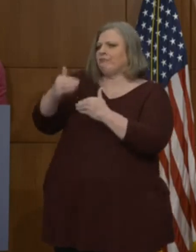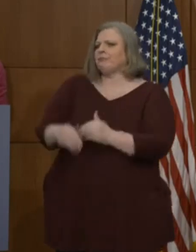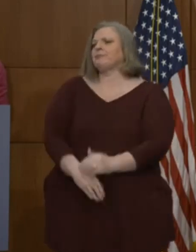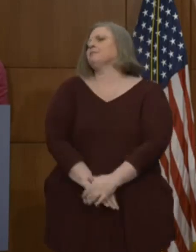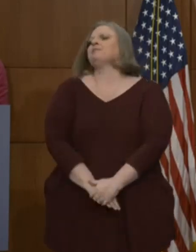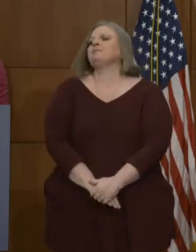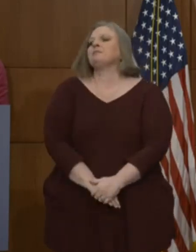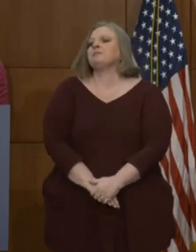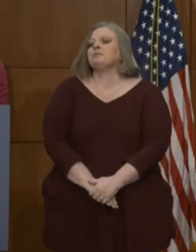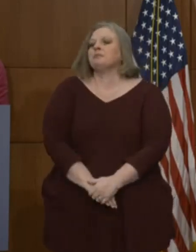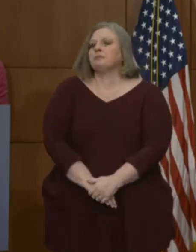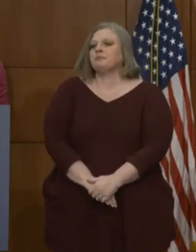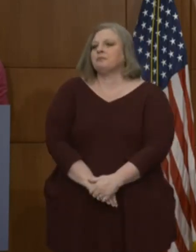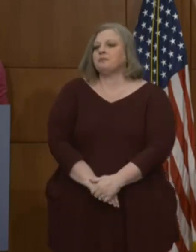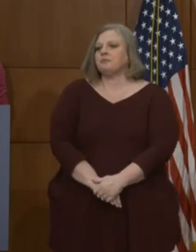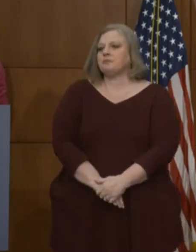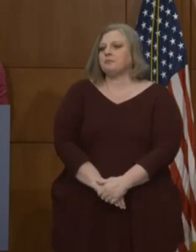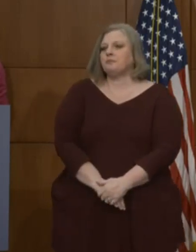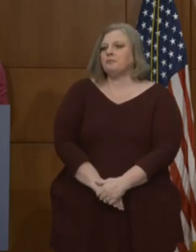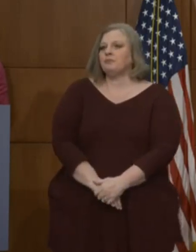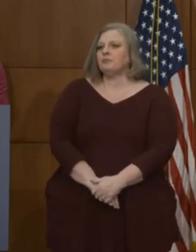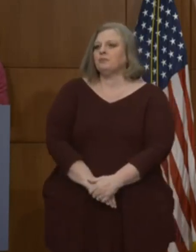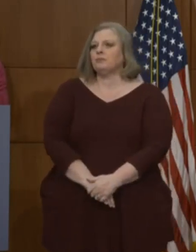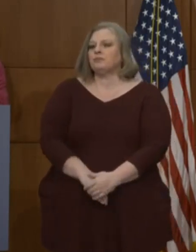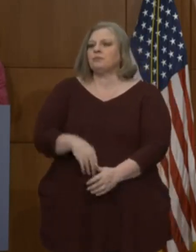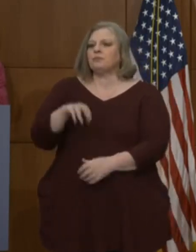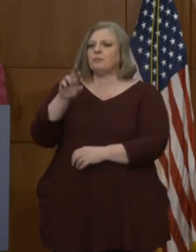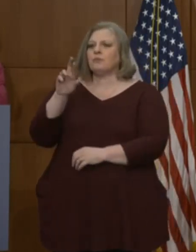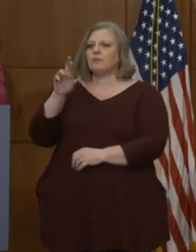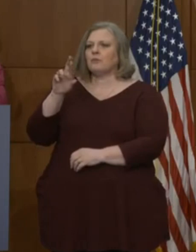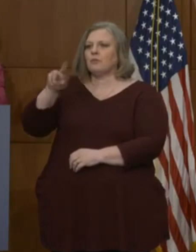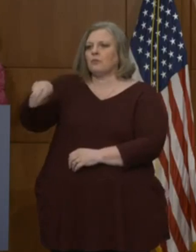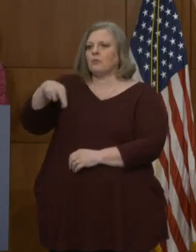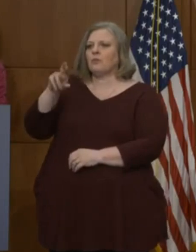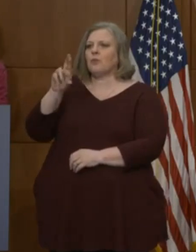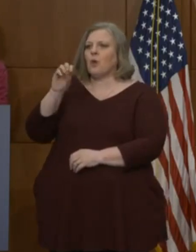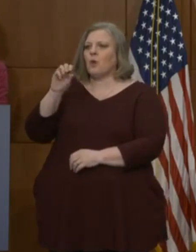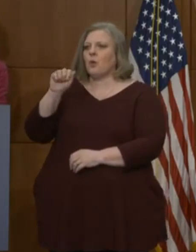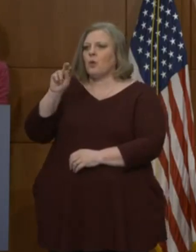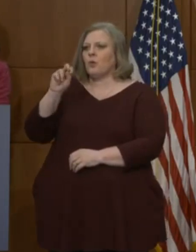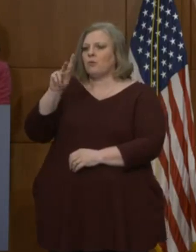WE CAN WITH OUR WITH OUR NEIGHBORS. QUESTION WILL BE NEIGHBORS. QUESTION WILL BE FROM LAND RIGHTS FOR THE RUN OF